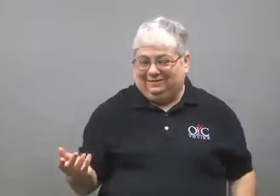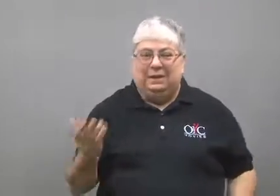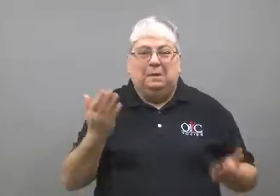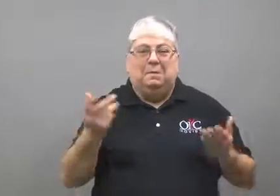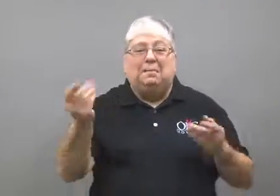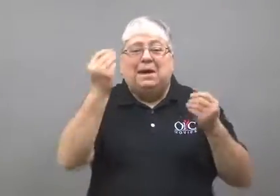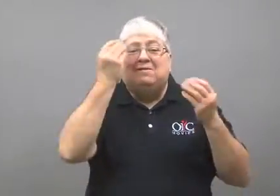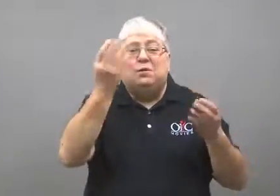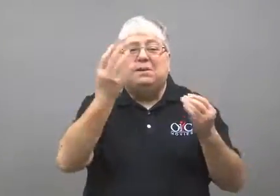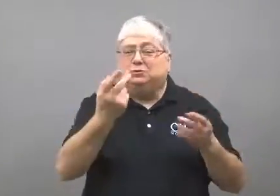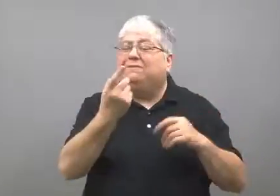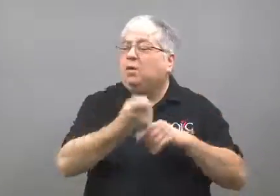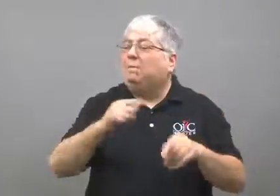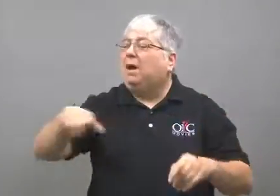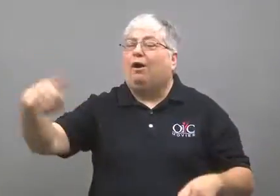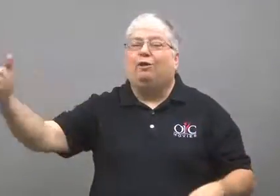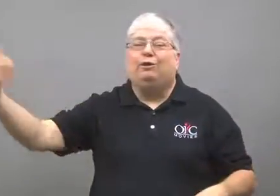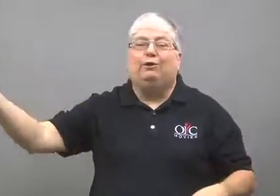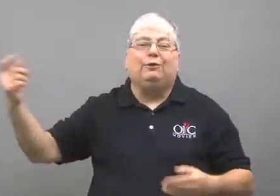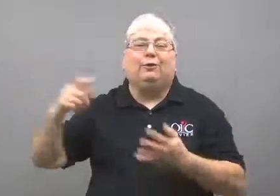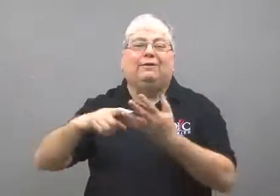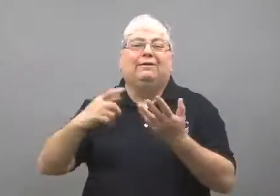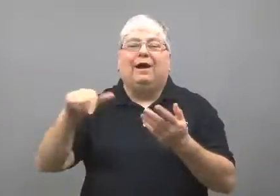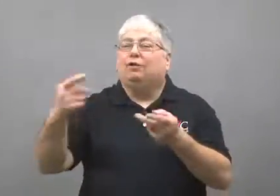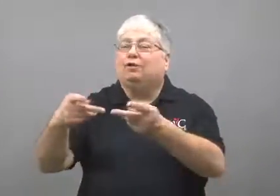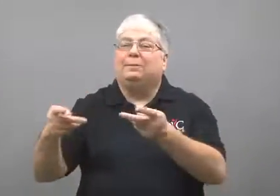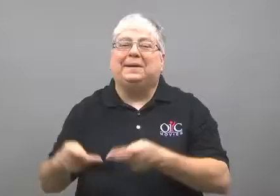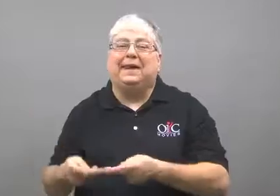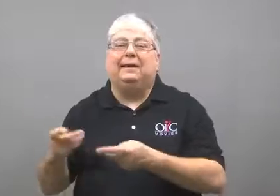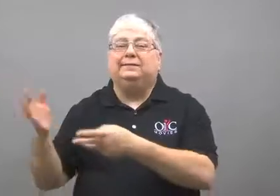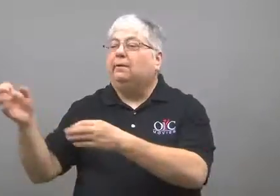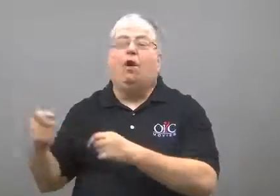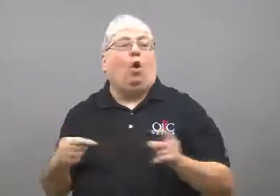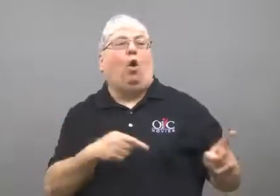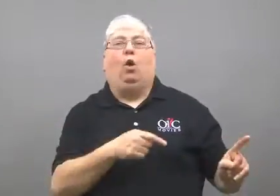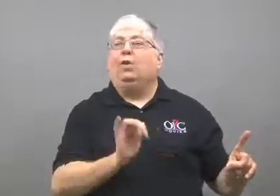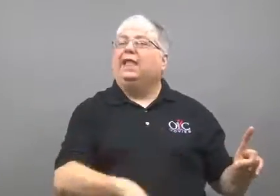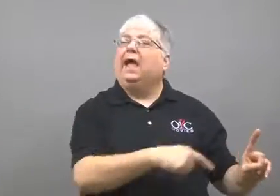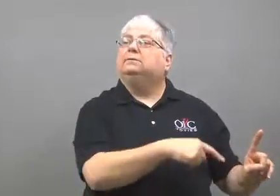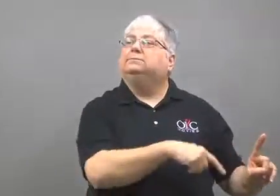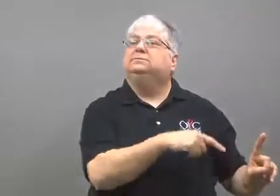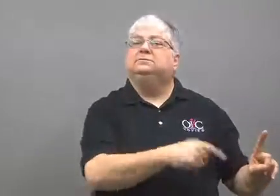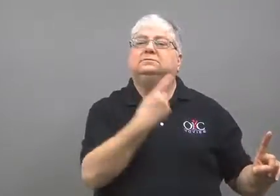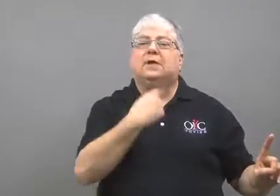The information had likely come from other sources